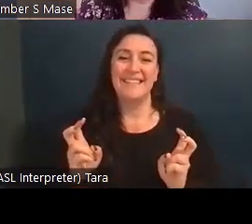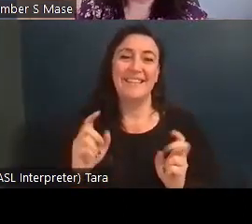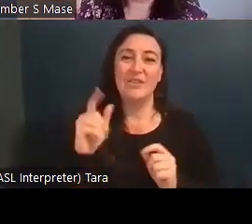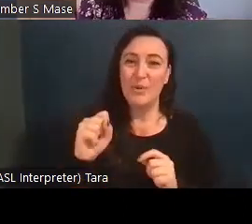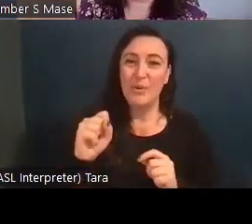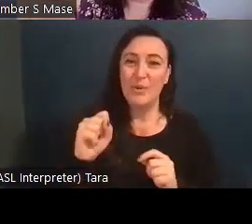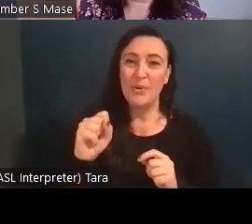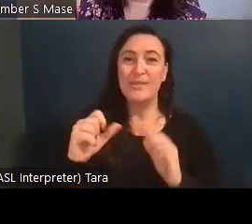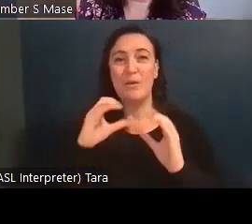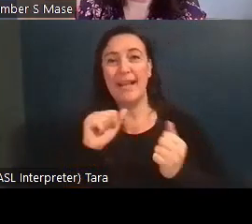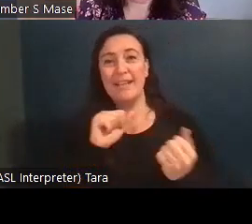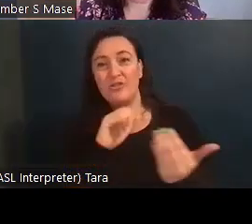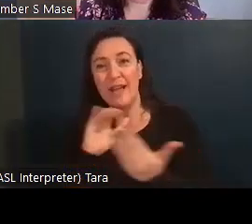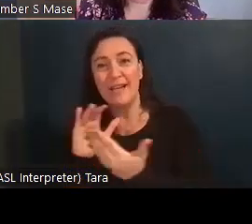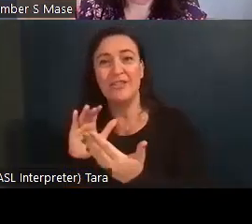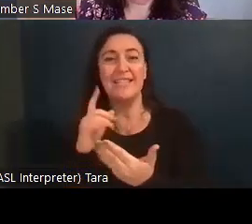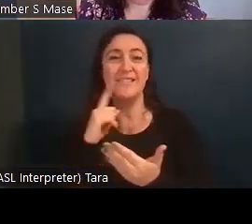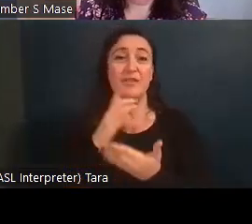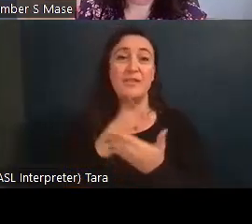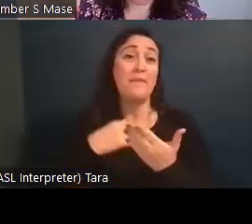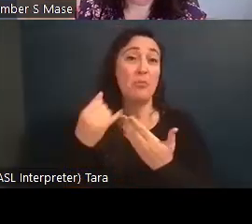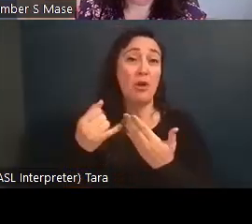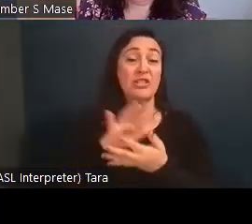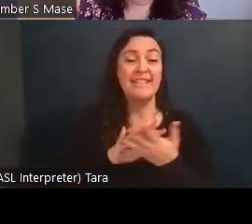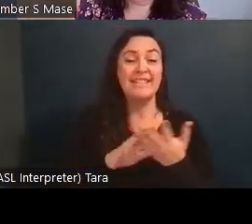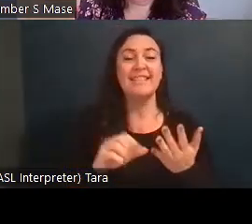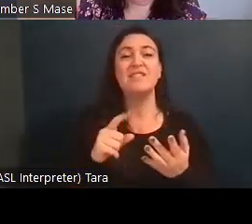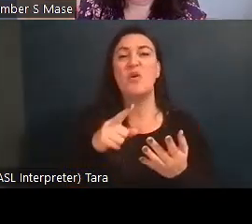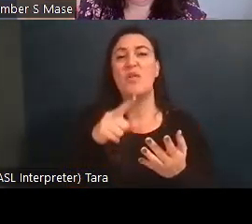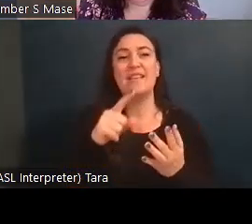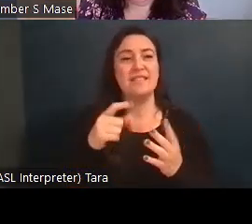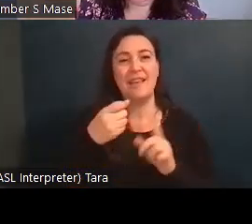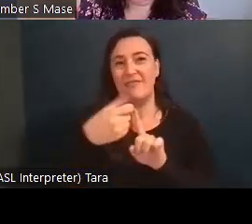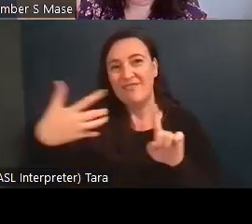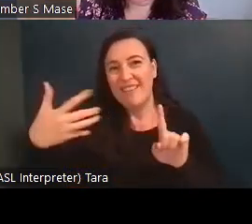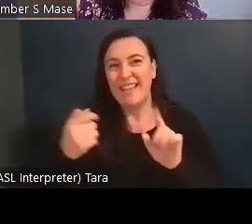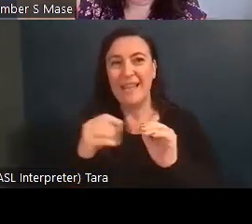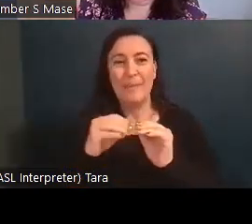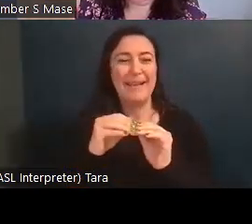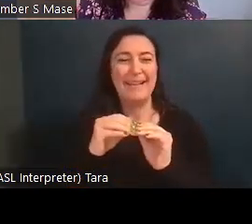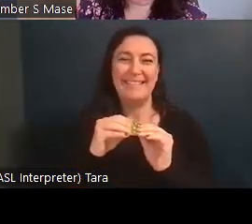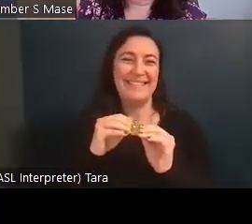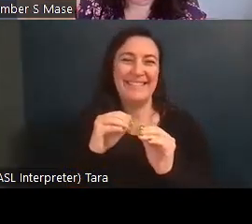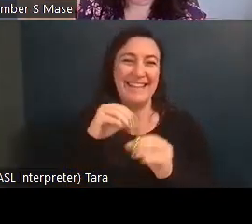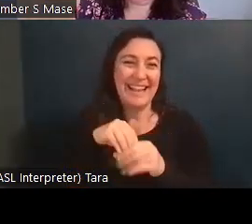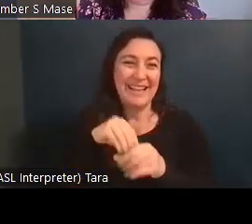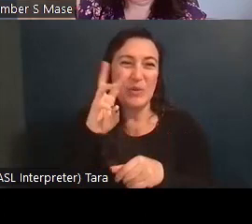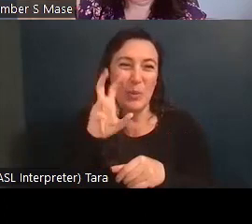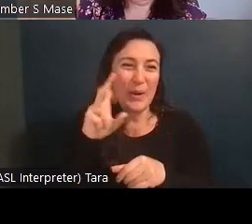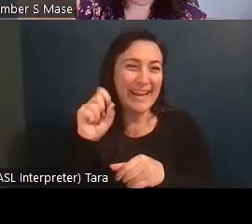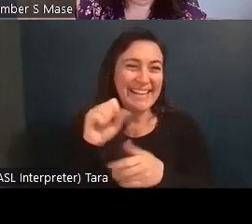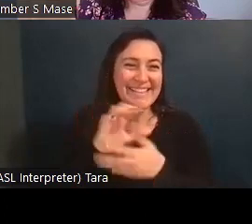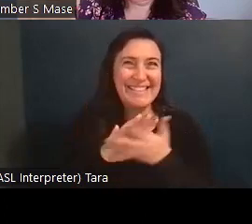some of these projects are using. So this will dig down into the weeds a little bit. And I'm sure as art of thing, as tools more and more and more